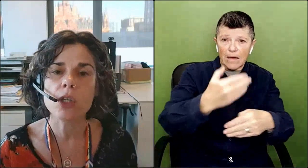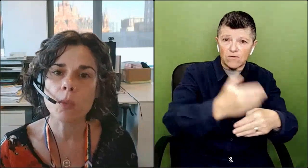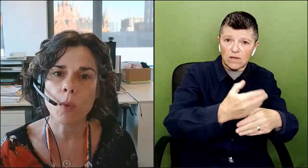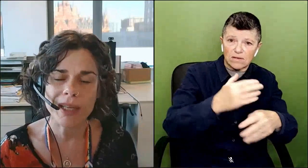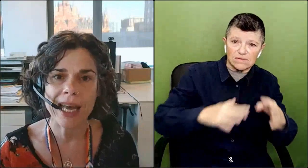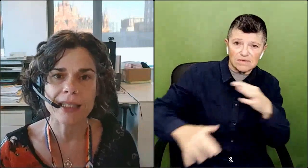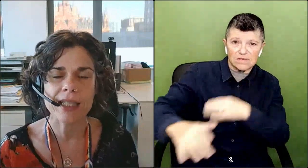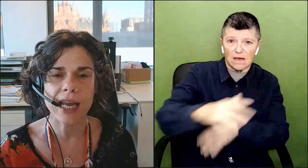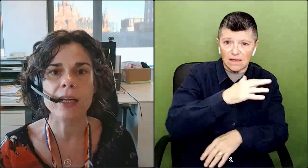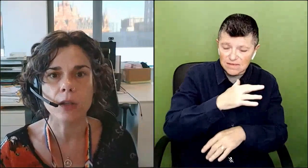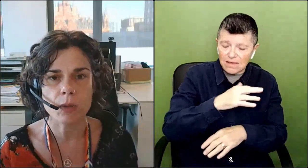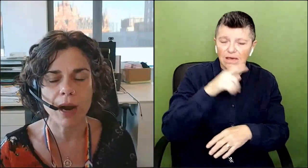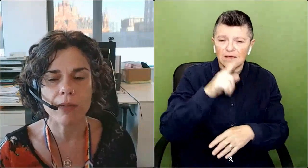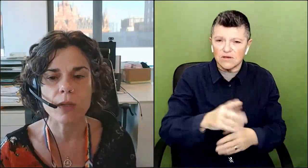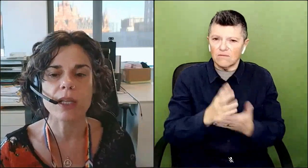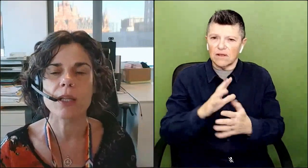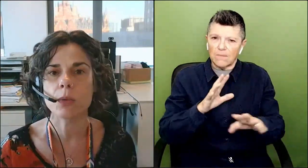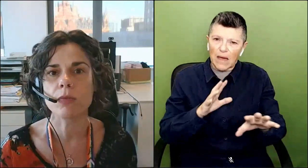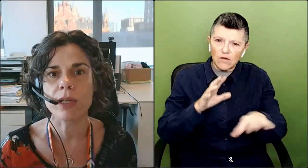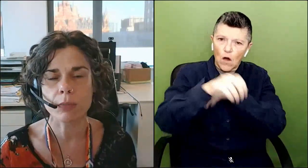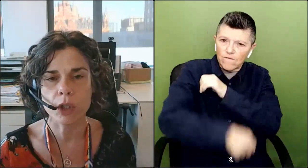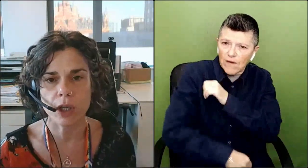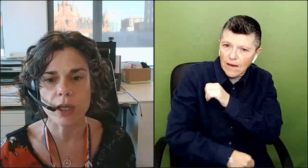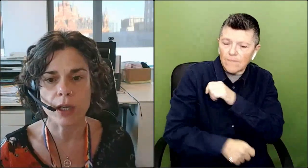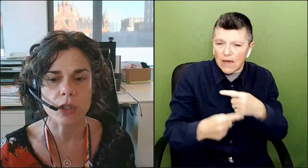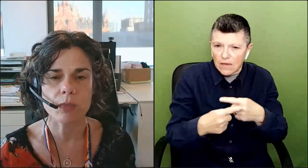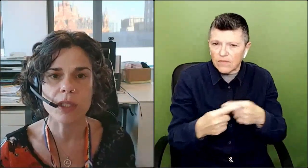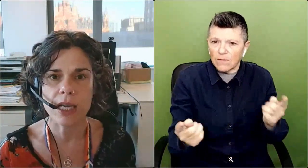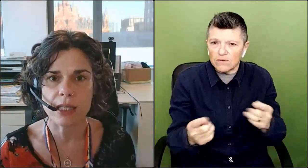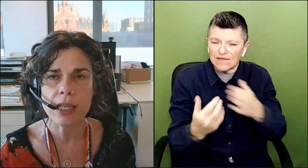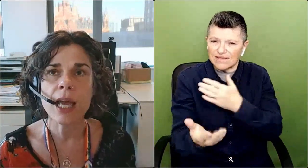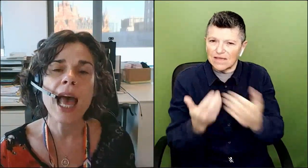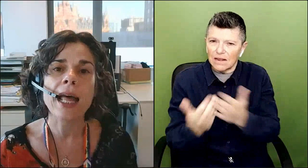doing what we can to tackle those barriers, and that's what a reasonable adjustment is.